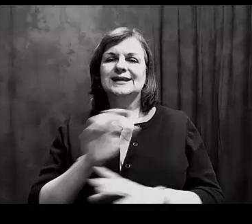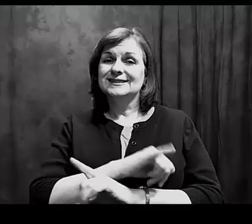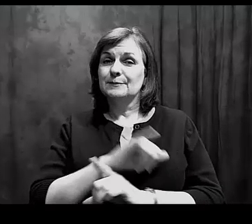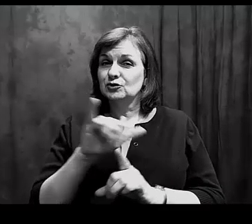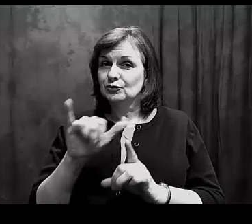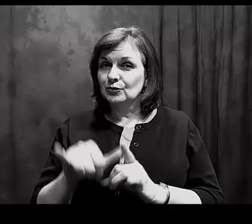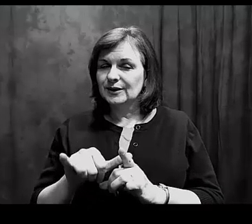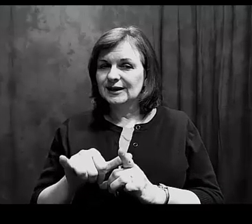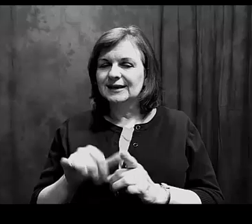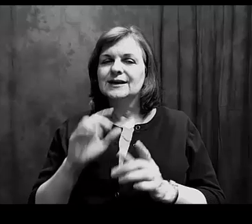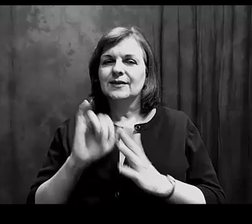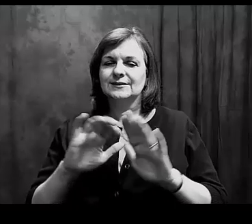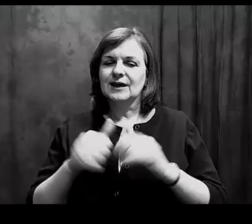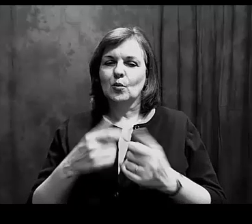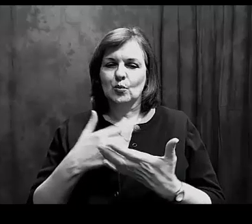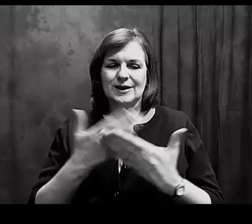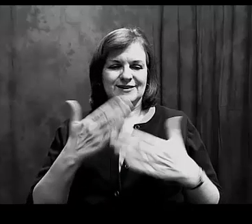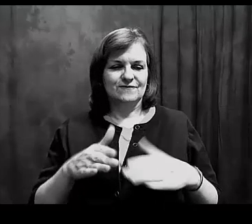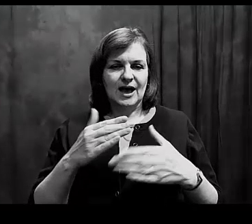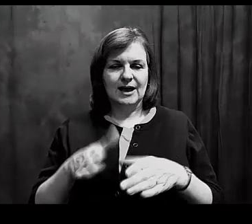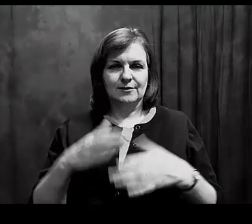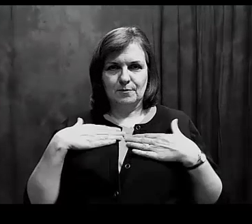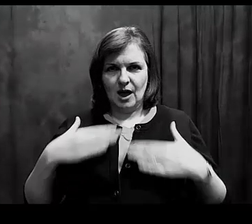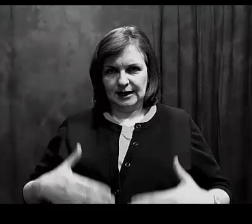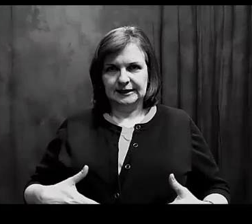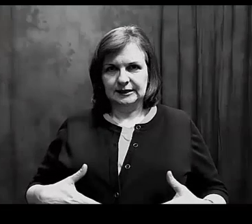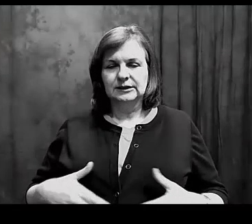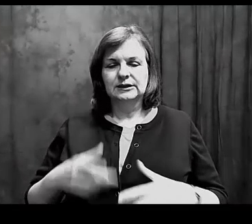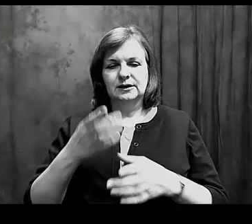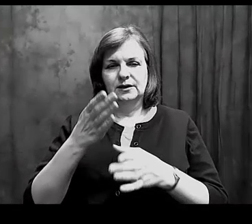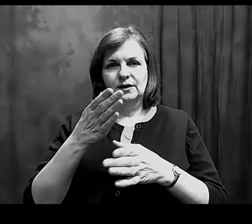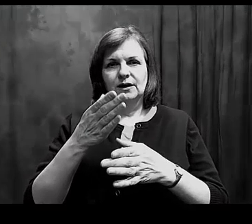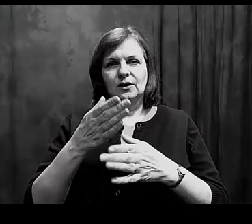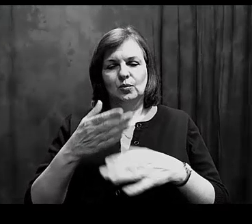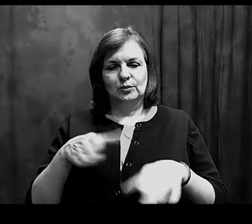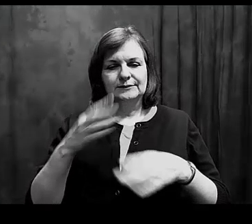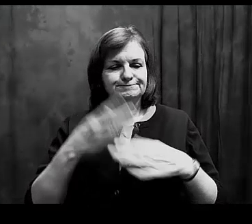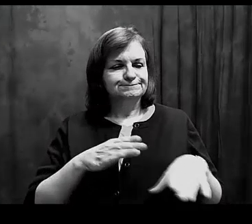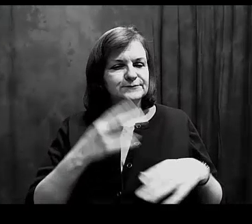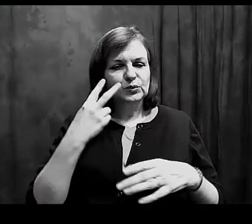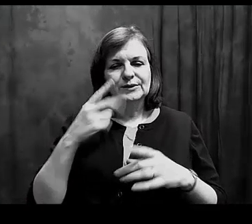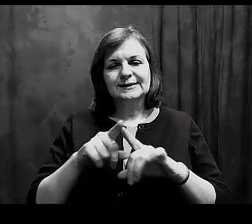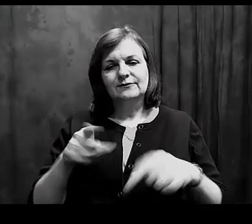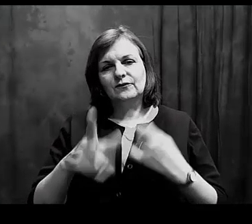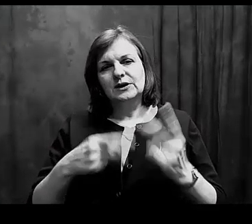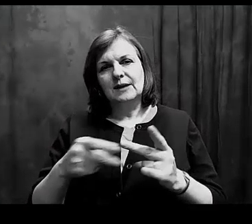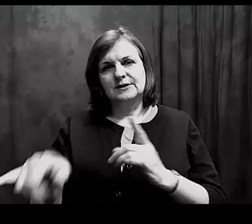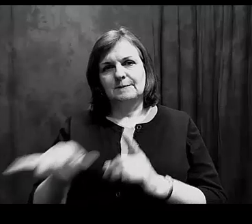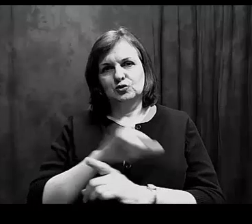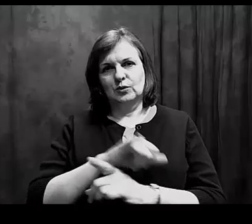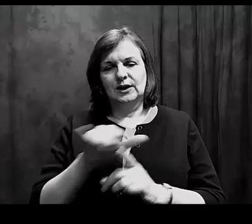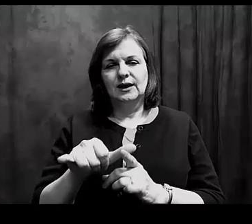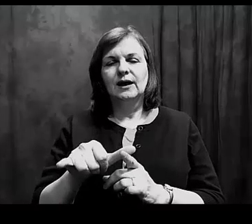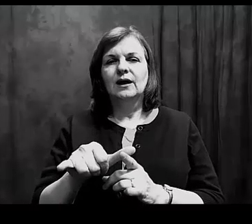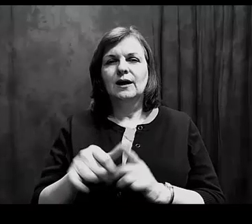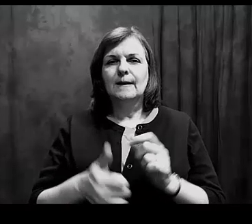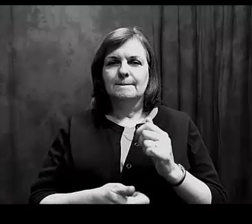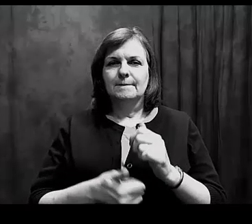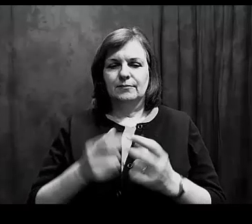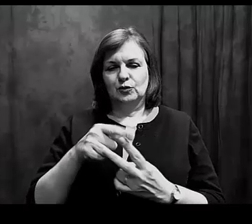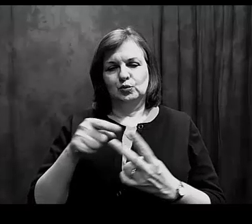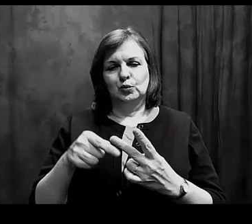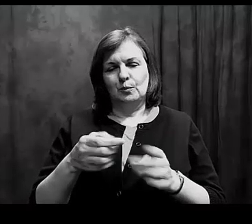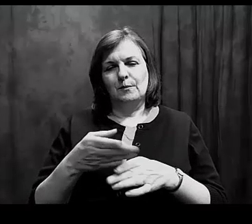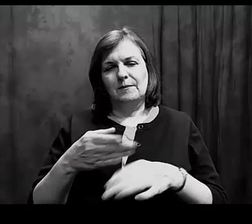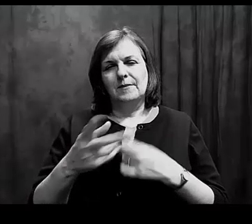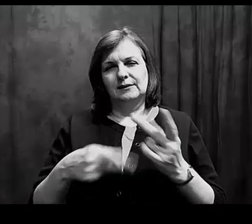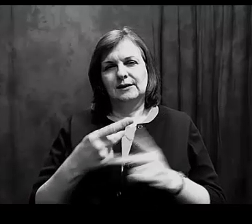build tissues and organs and organ systems -- their symmetry is variable. symmetry is how they can be divided out